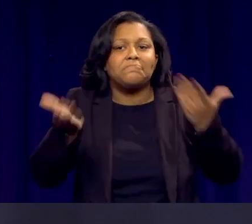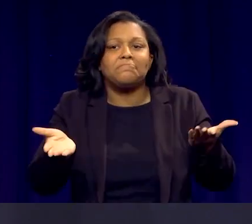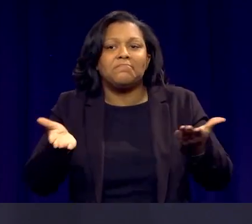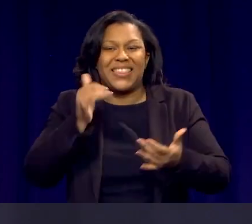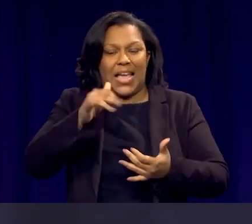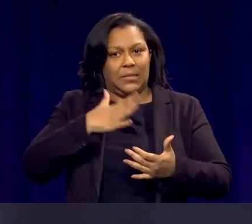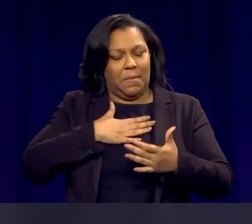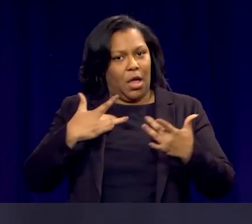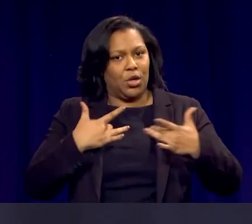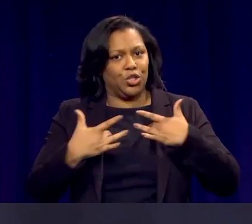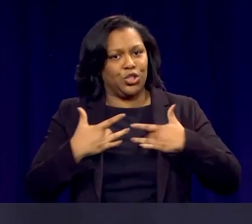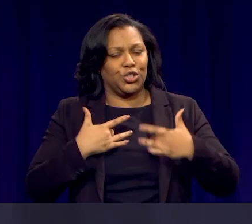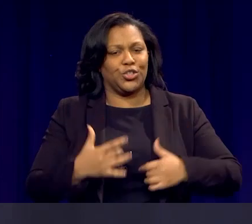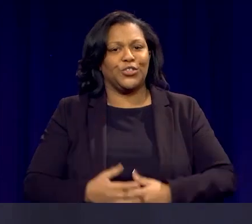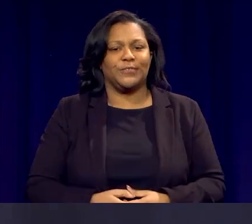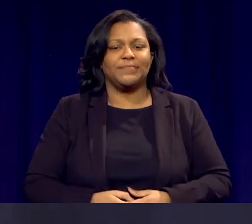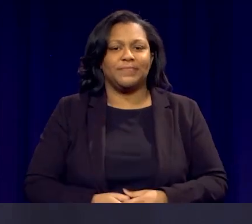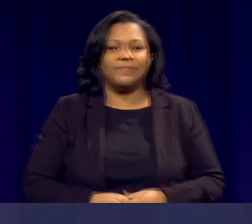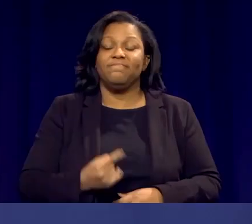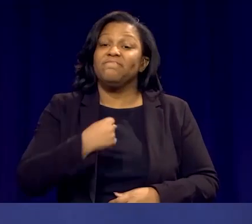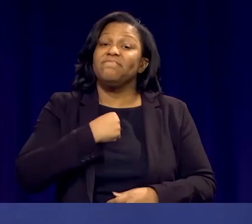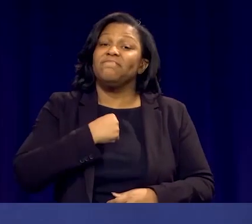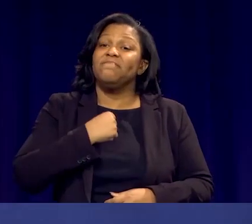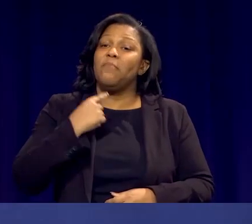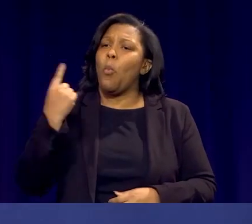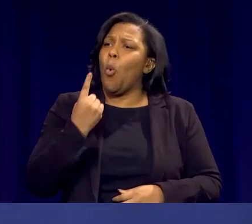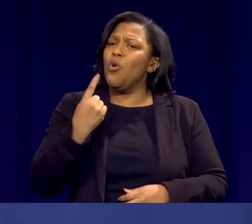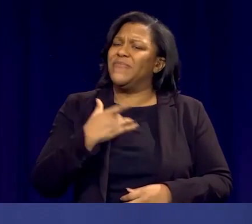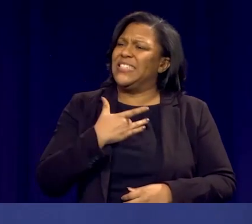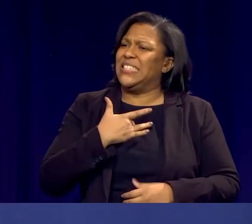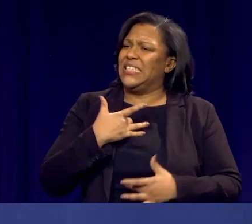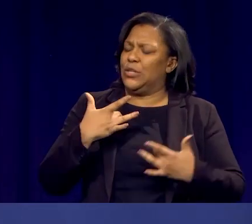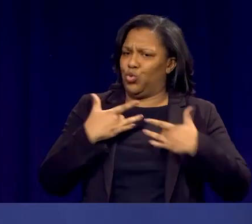and that's a concern. Thabiso: I always kind of go around with this fear